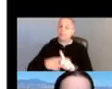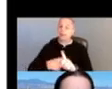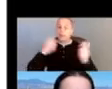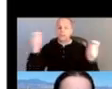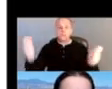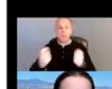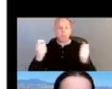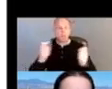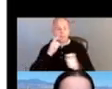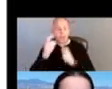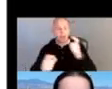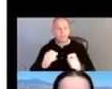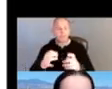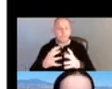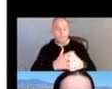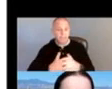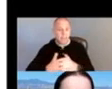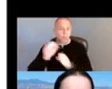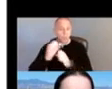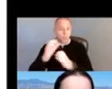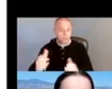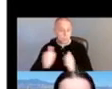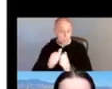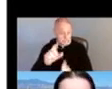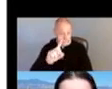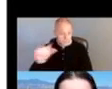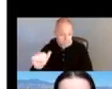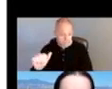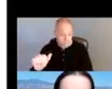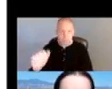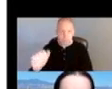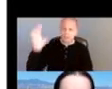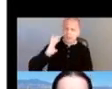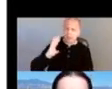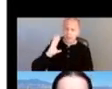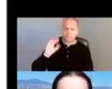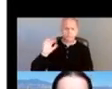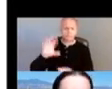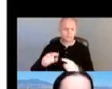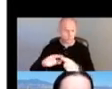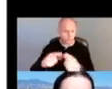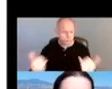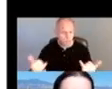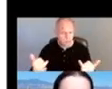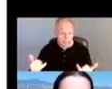of America's workers with disabilities past and present and showcase supported inclusive